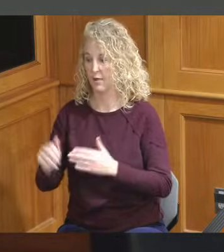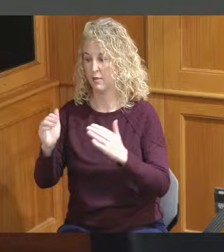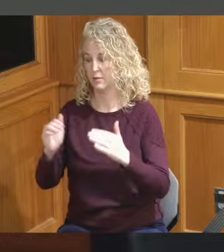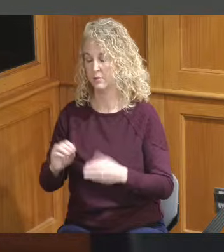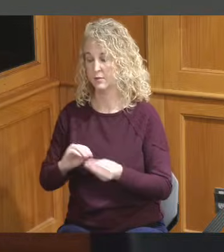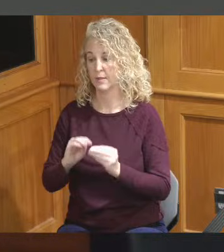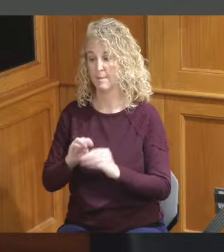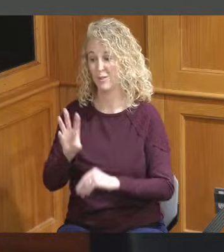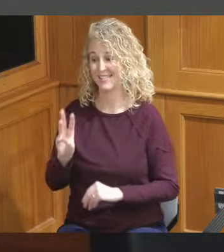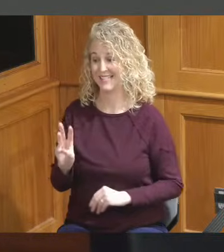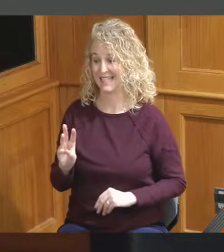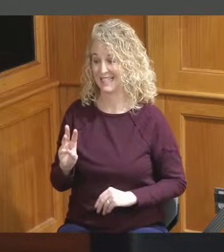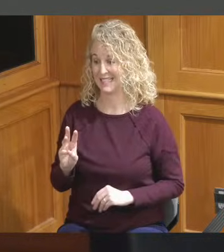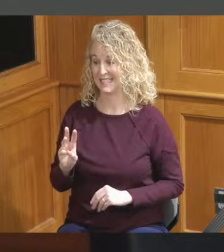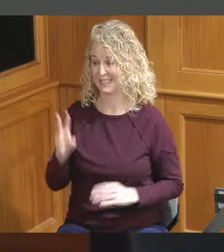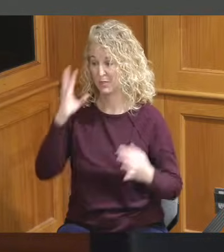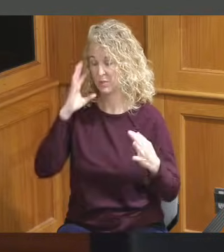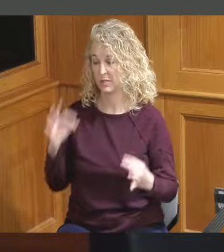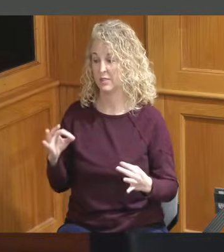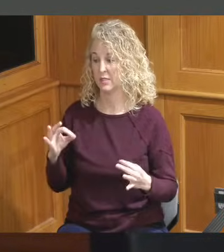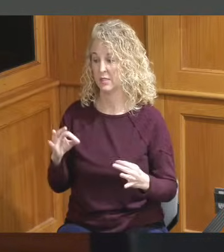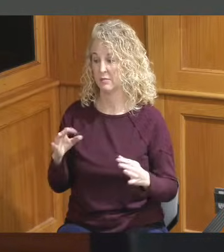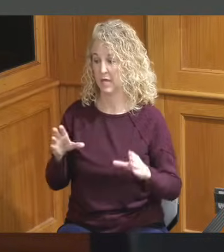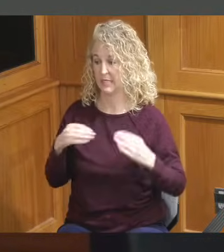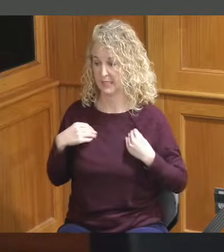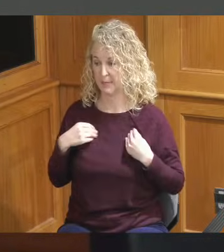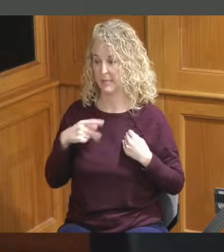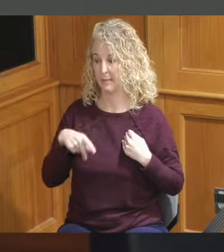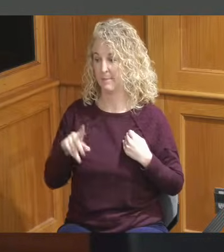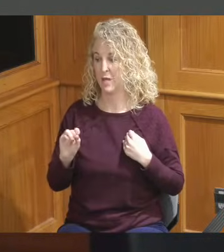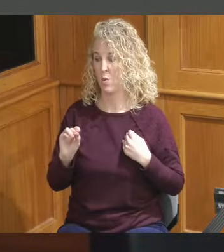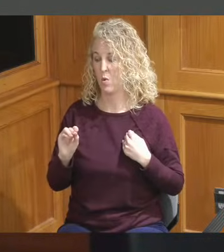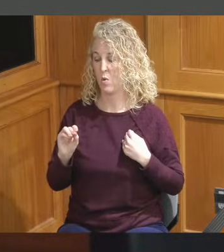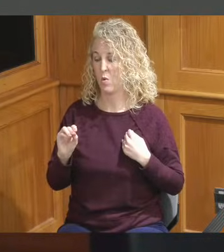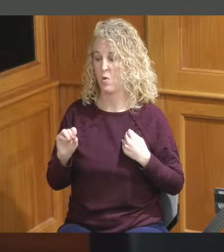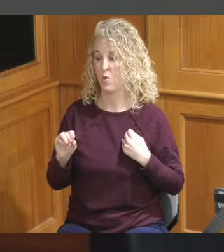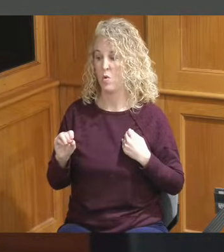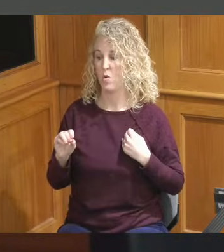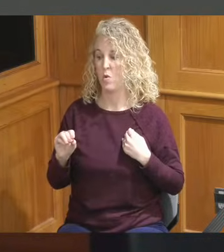Item six is a resolution accepting purchase orders for Hamilton County and authorizing